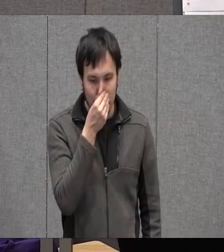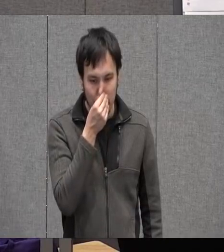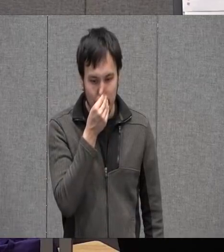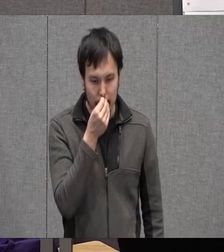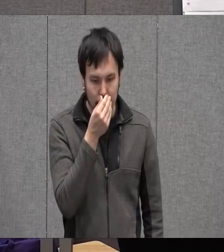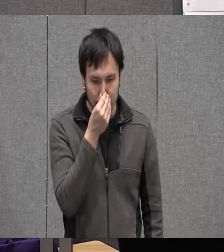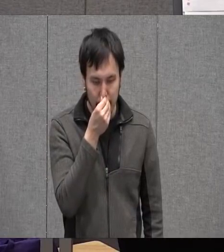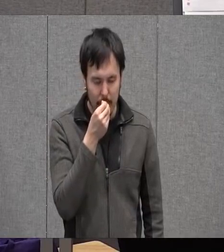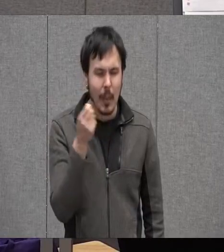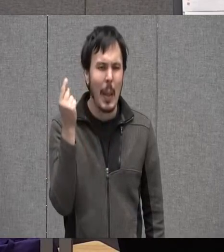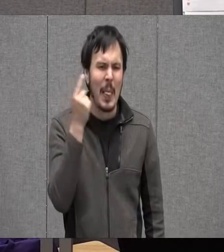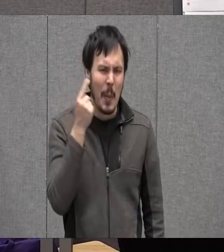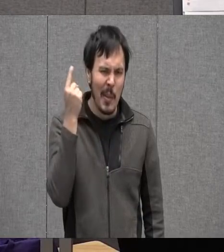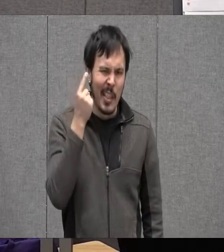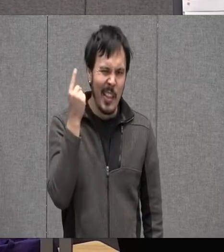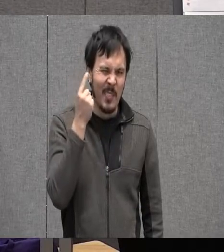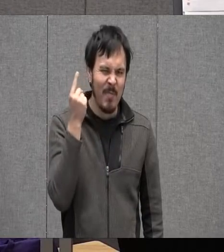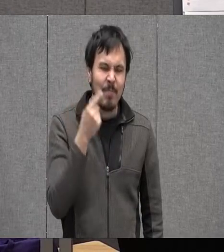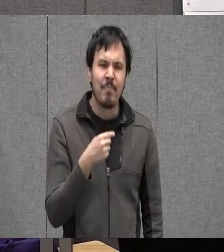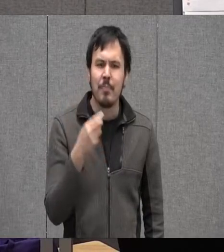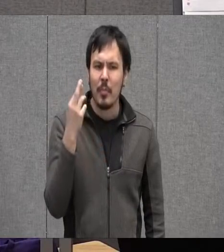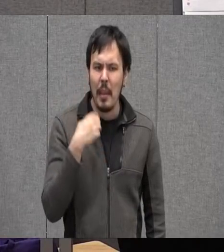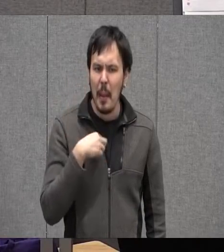let me think. You notice I'm trying to think also about this.